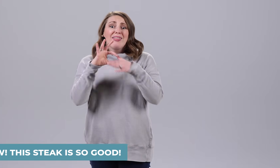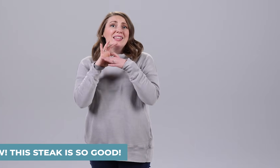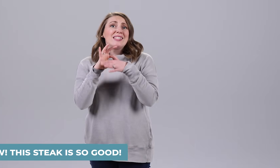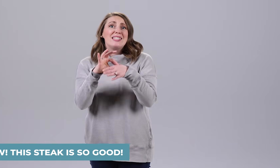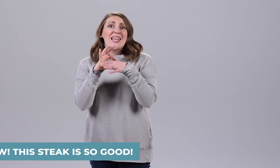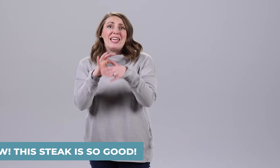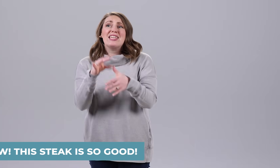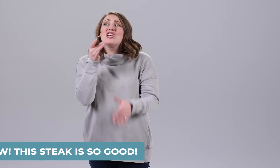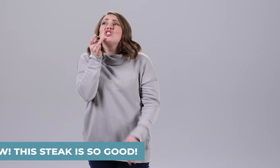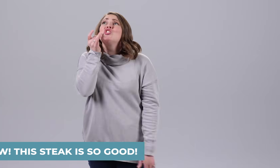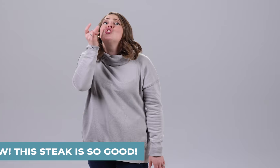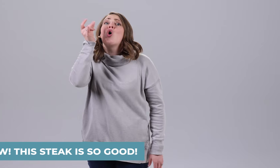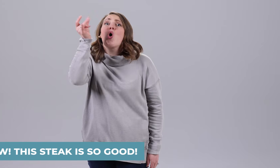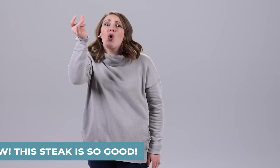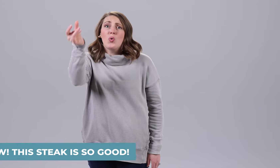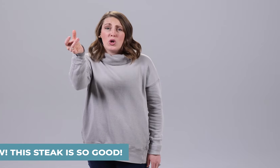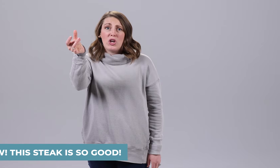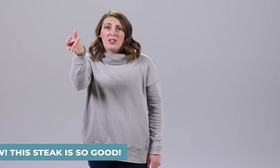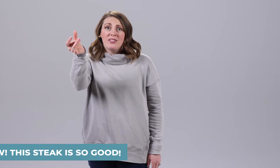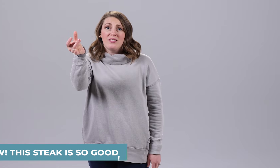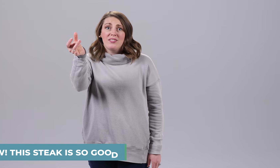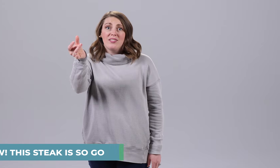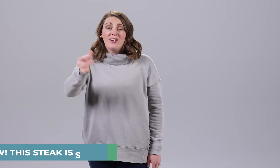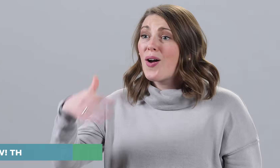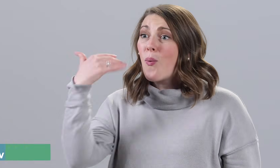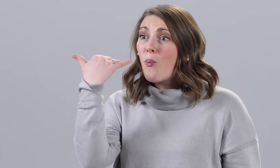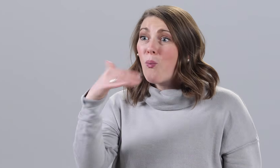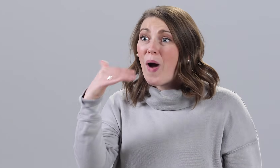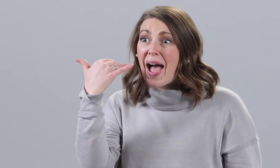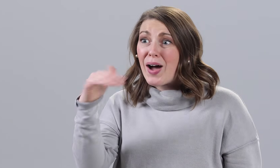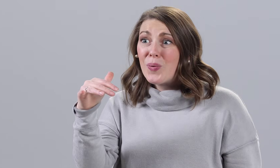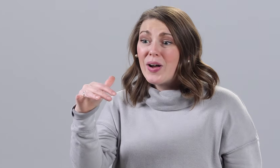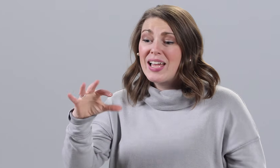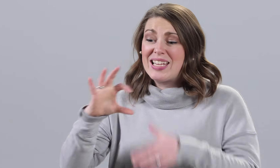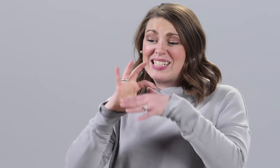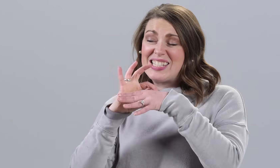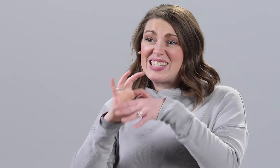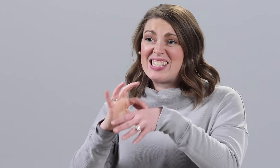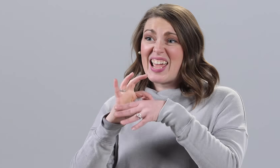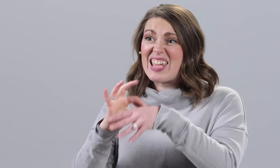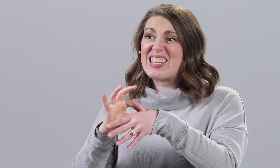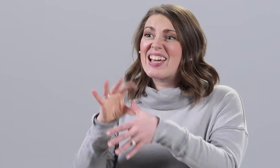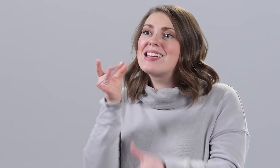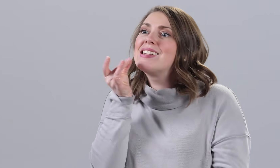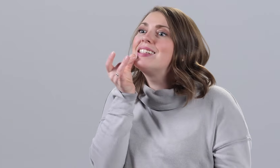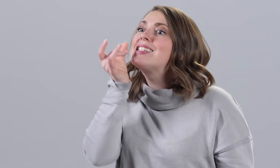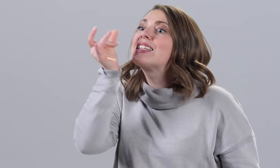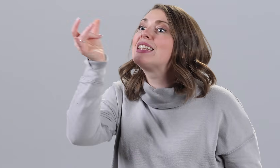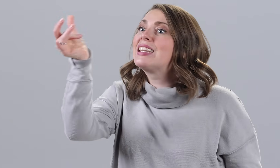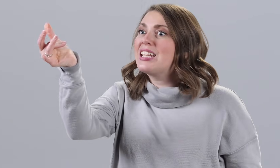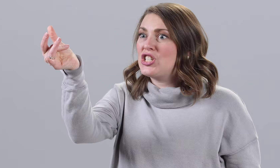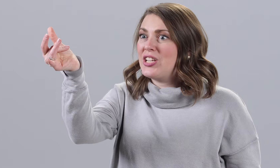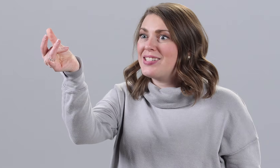this steak is so good! WOW STEAK DELICIOUS.